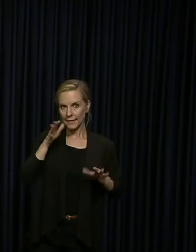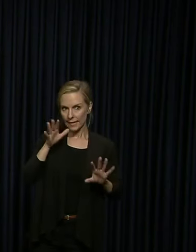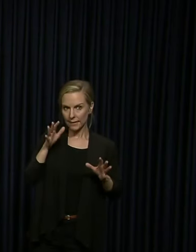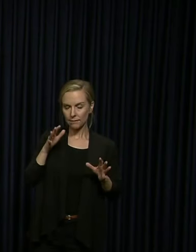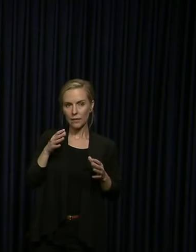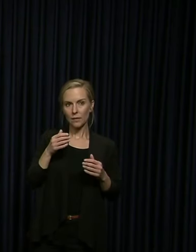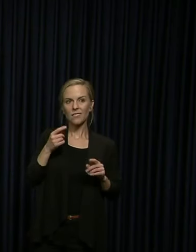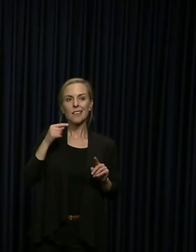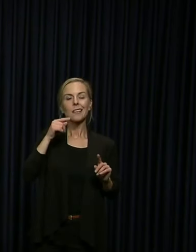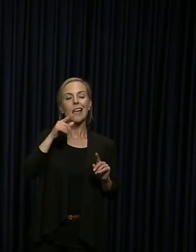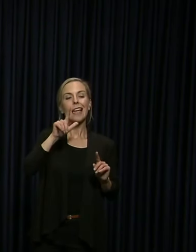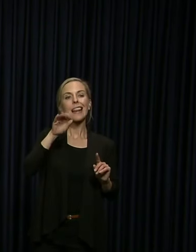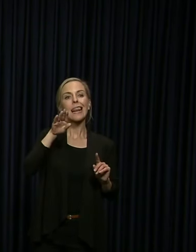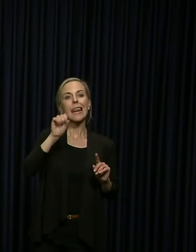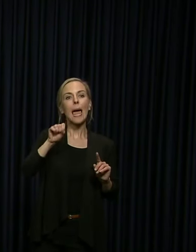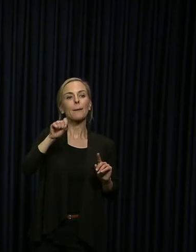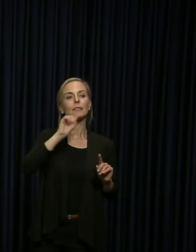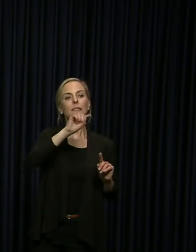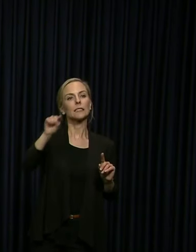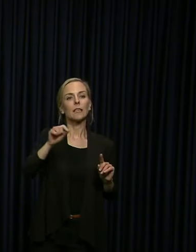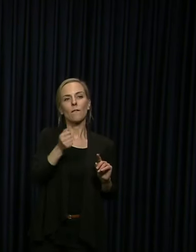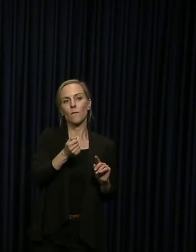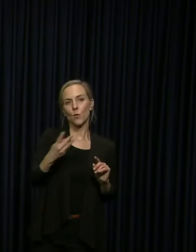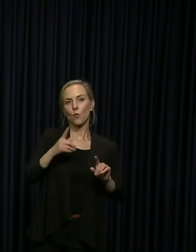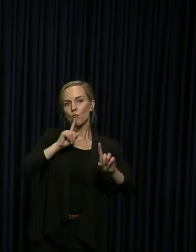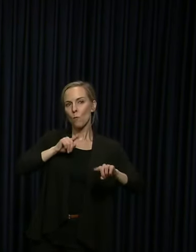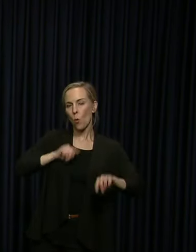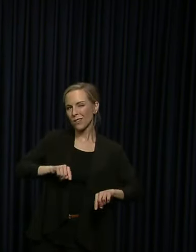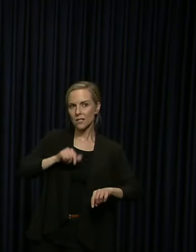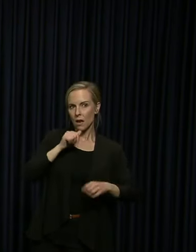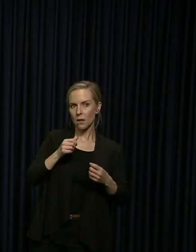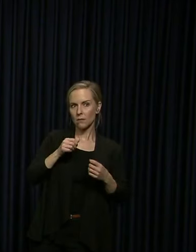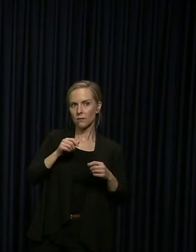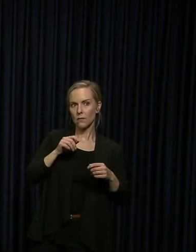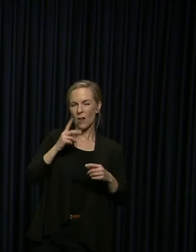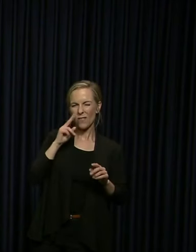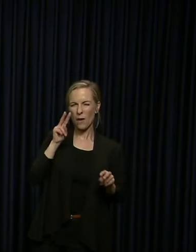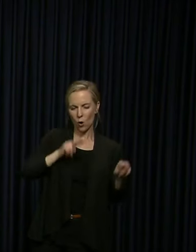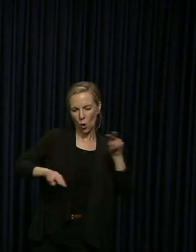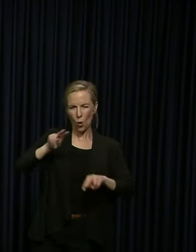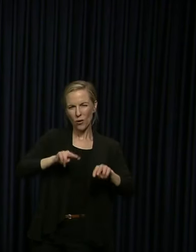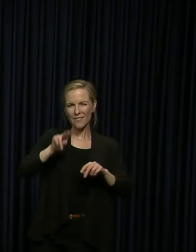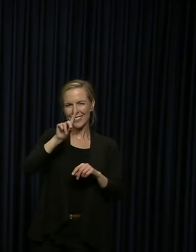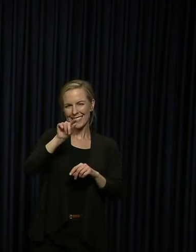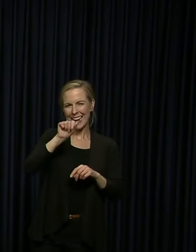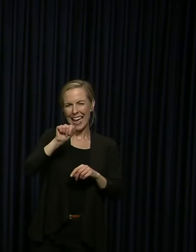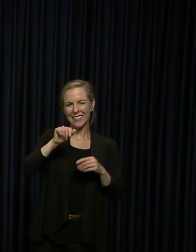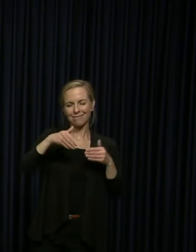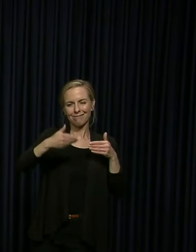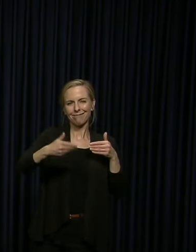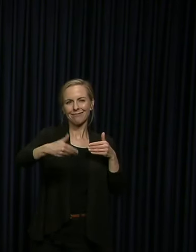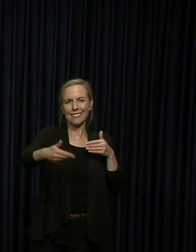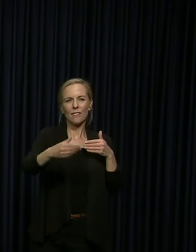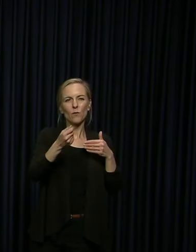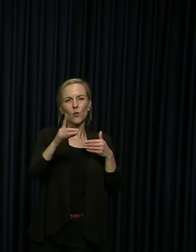THAT THEY ARE IN OUR PRAYERS. IT'S ALSO THE COLOR OF RENEWAL BECAUSE AT LEAST MY FAITH